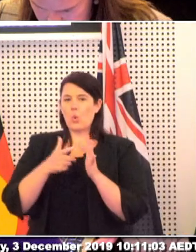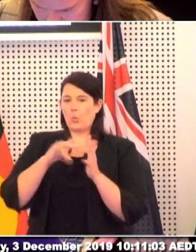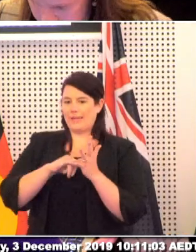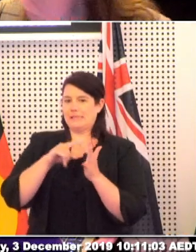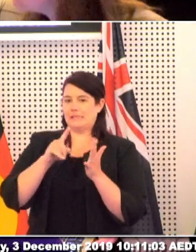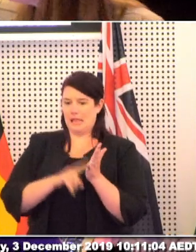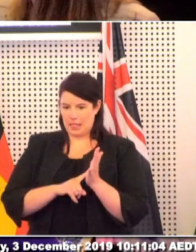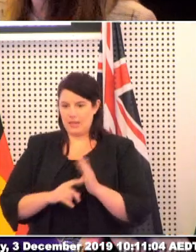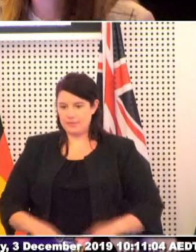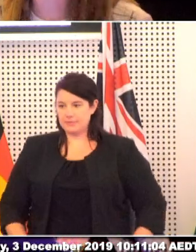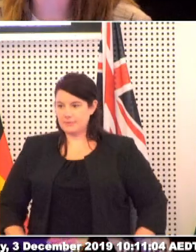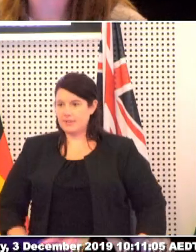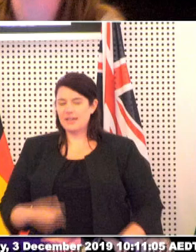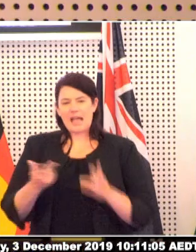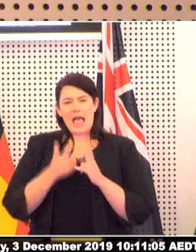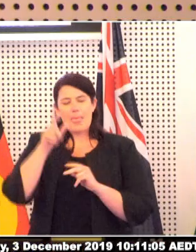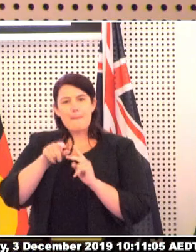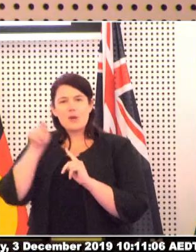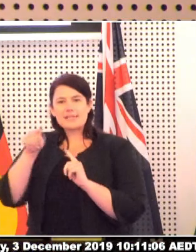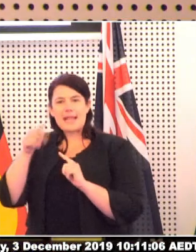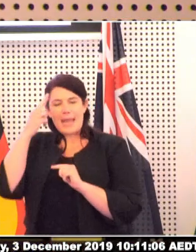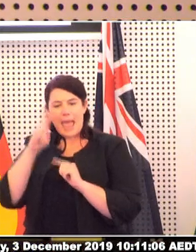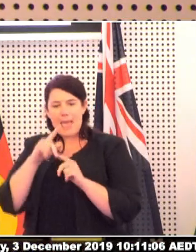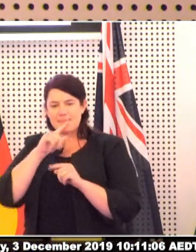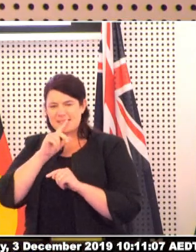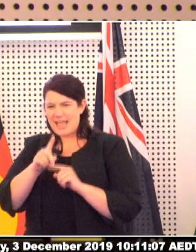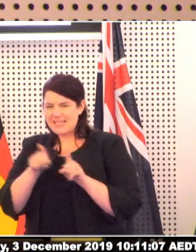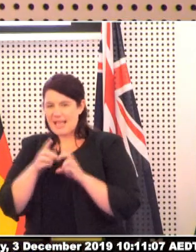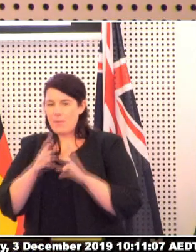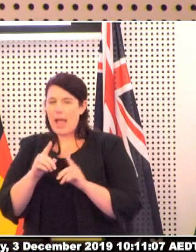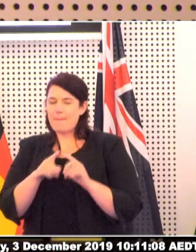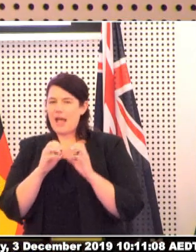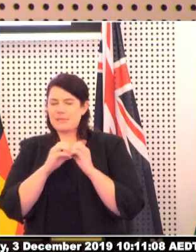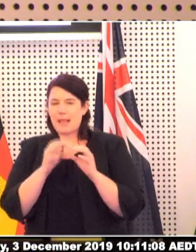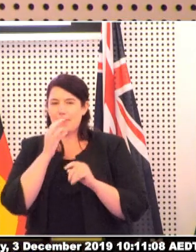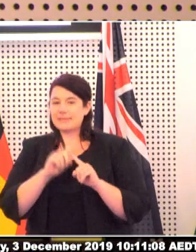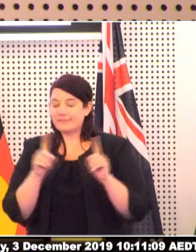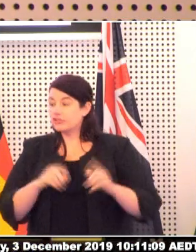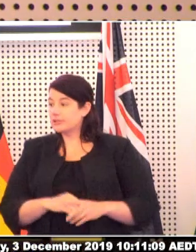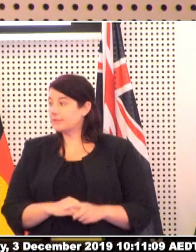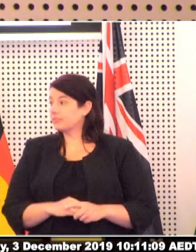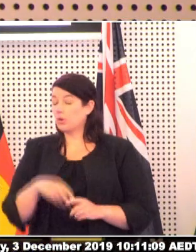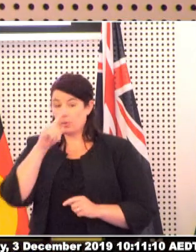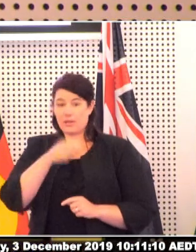There is someone else’s name who is spelt the same as yours that’s pronounced a little differently. Yes, well, you may take the oath or affirmation as you wish and